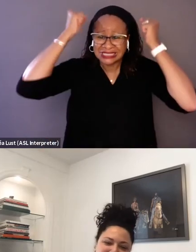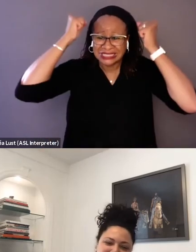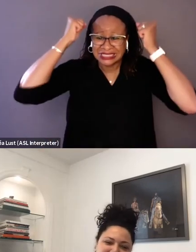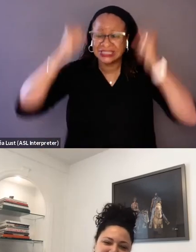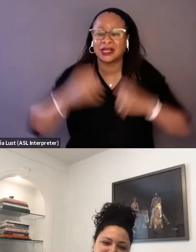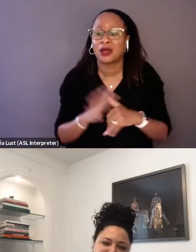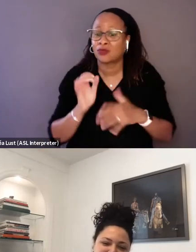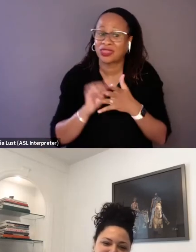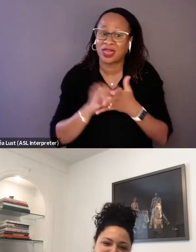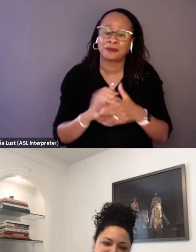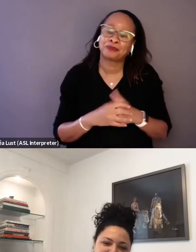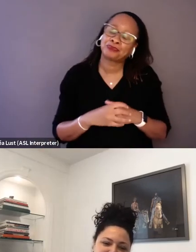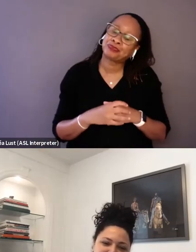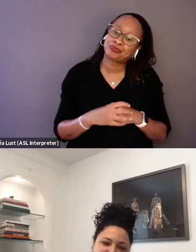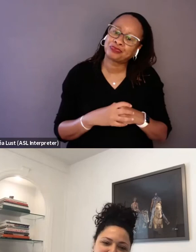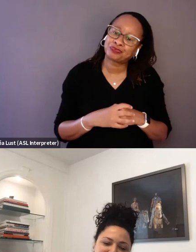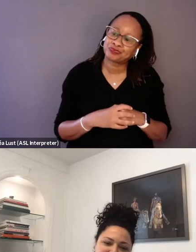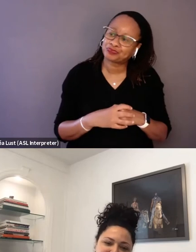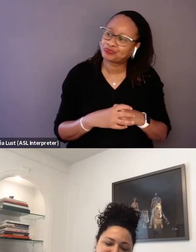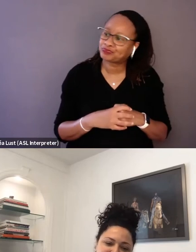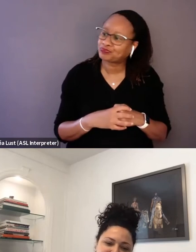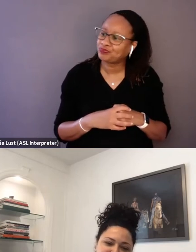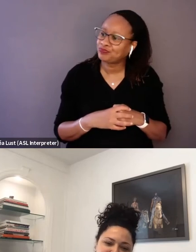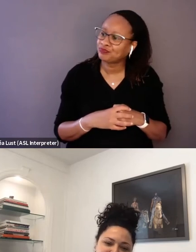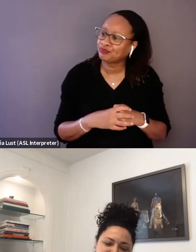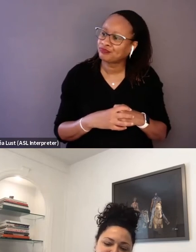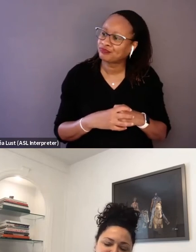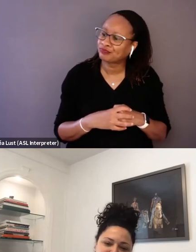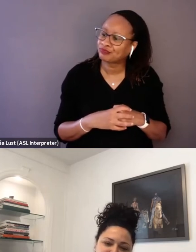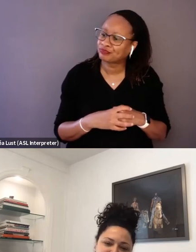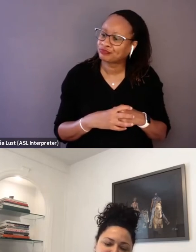You know, I guess what I really want people to take away